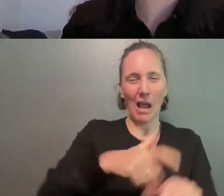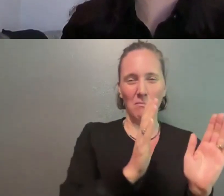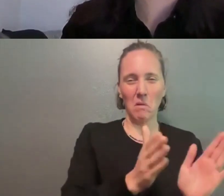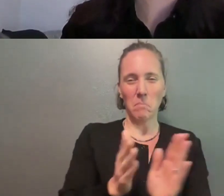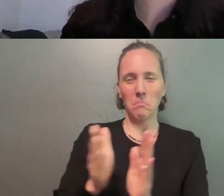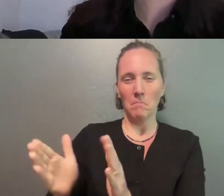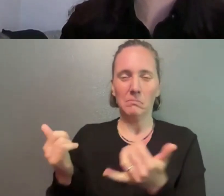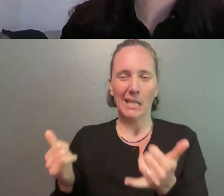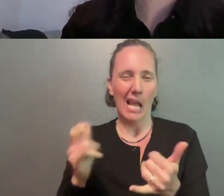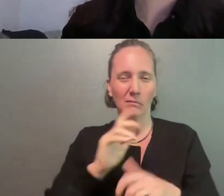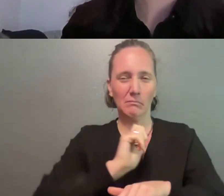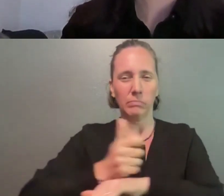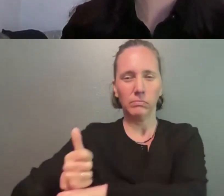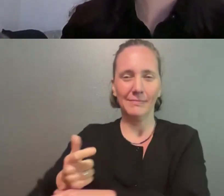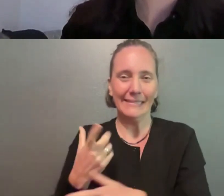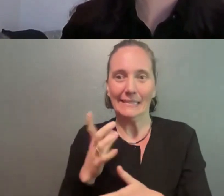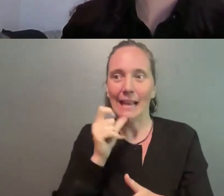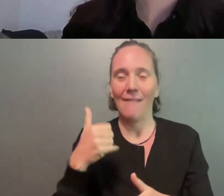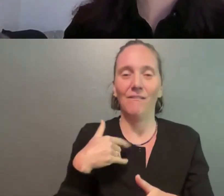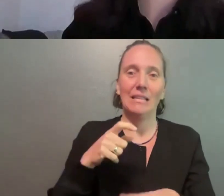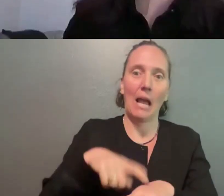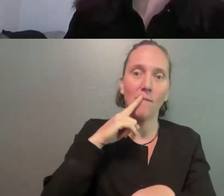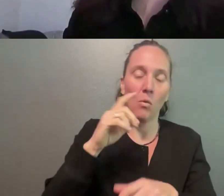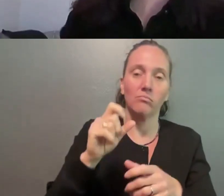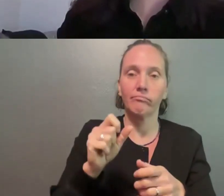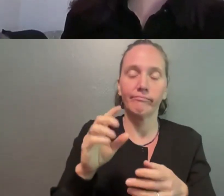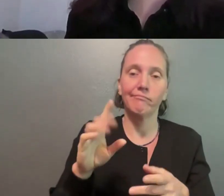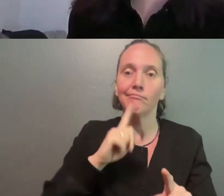So Annie if you want to drop your email in the chat